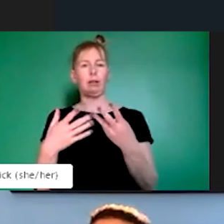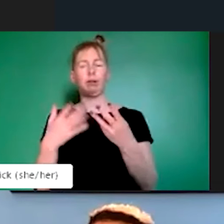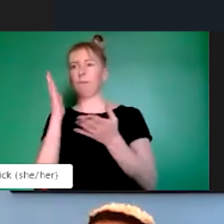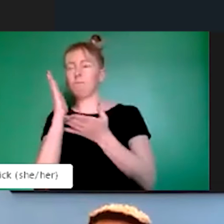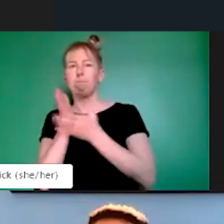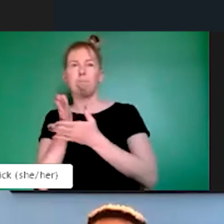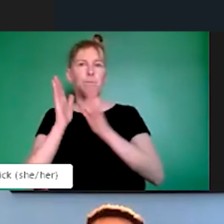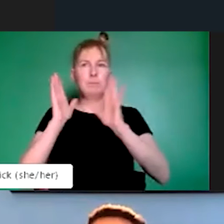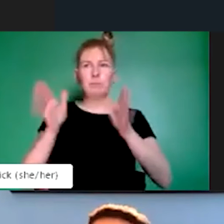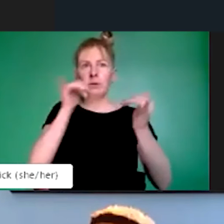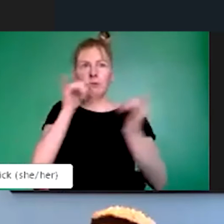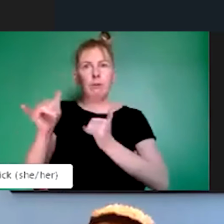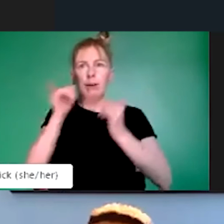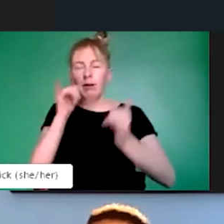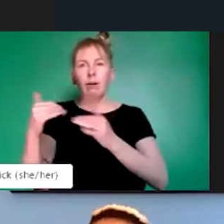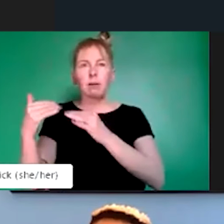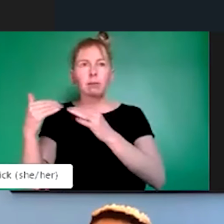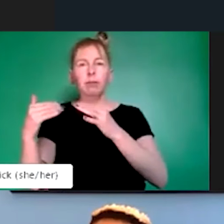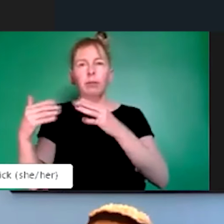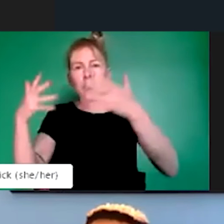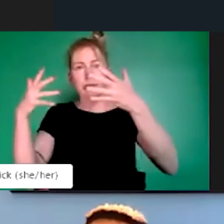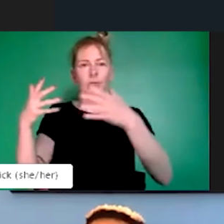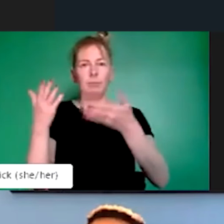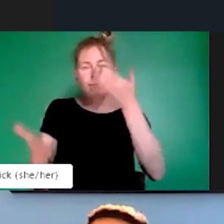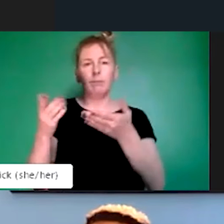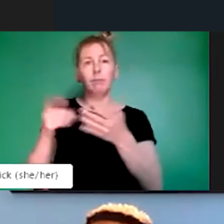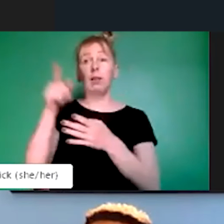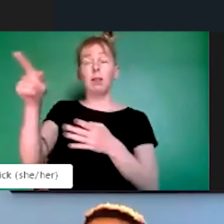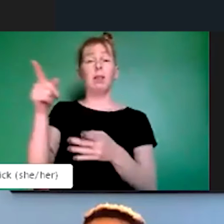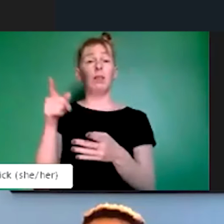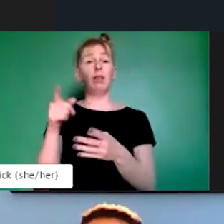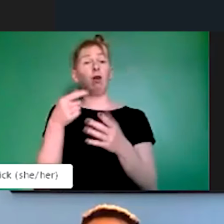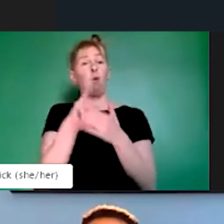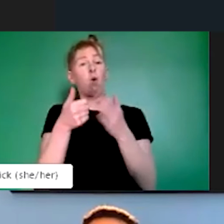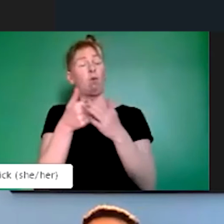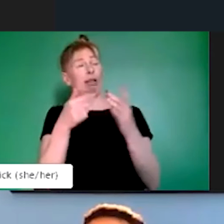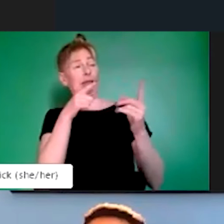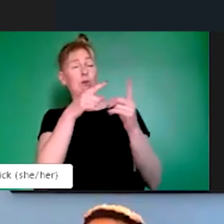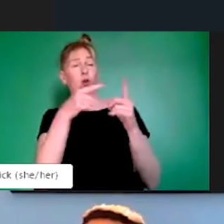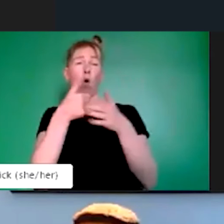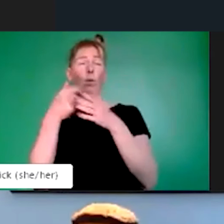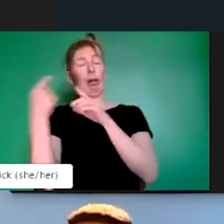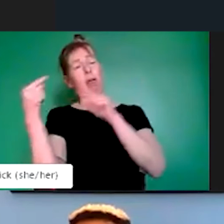have been already in sights of violence and have had to figure out how to navigate those